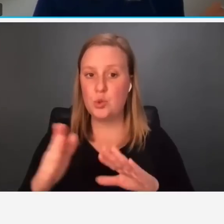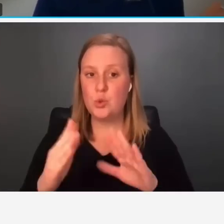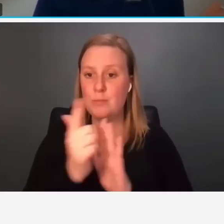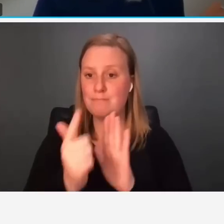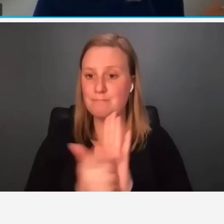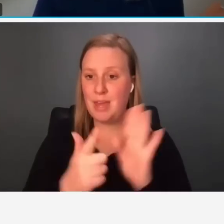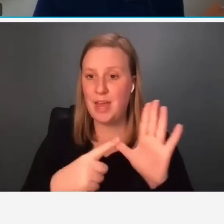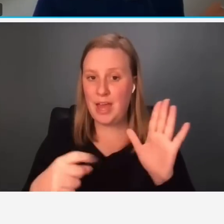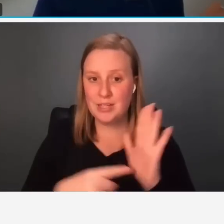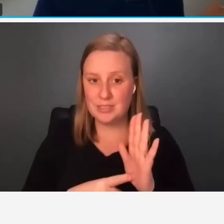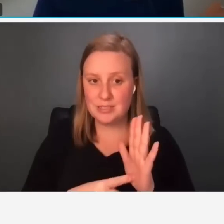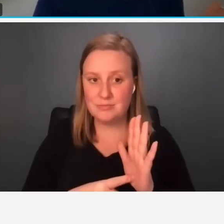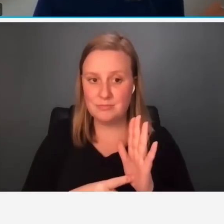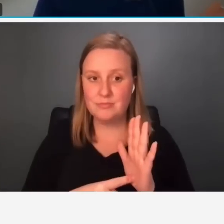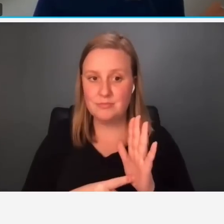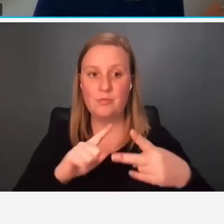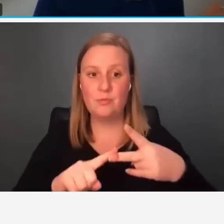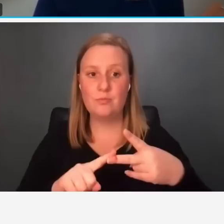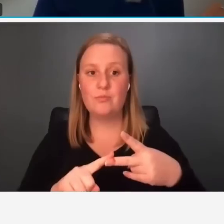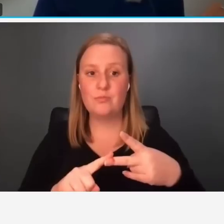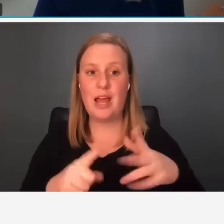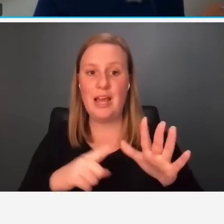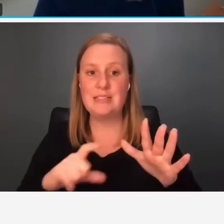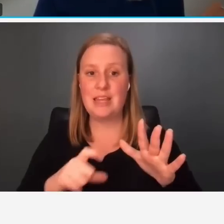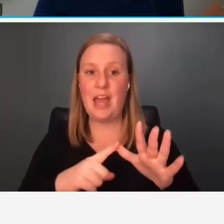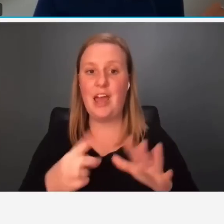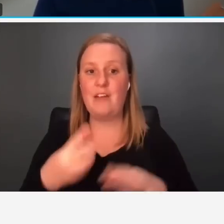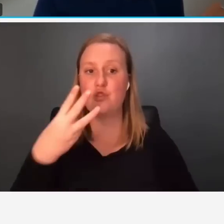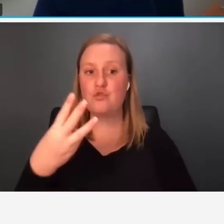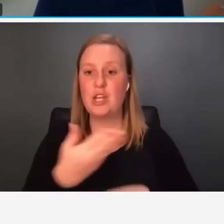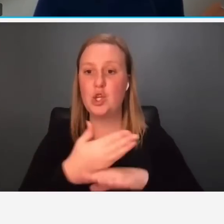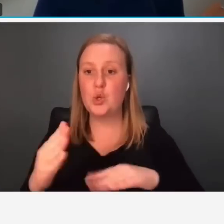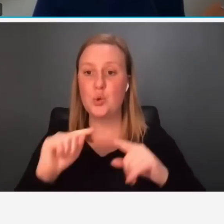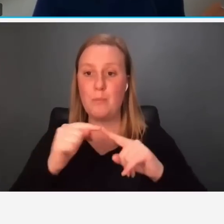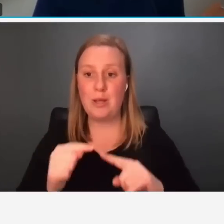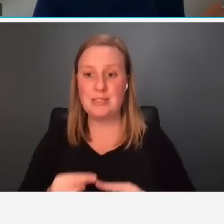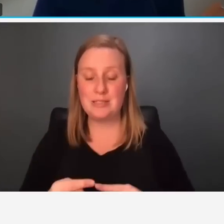and it includes three new measures which the Government committed to implement during the election.